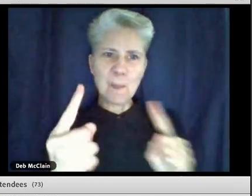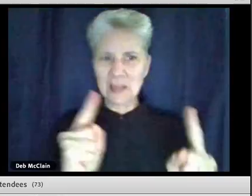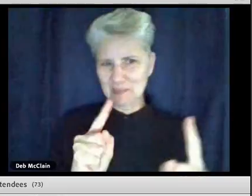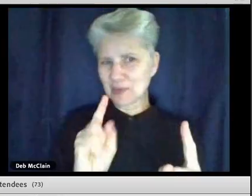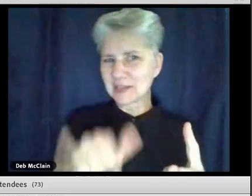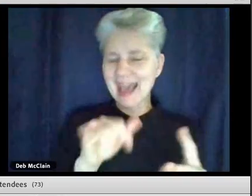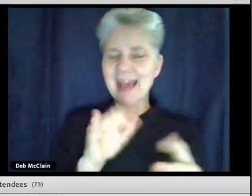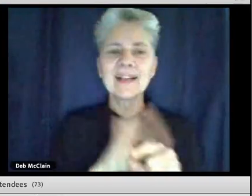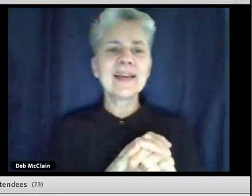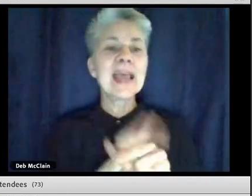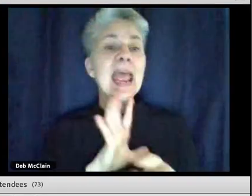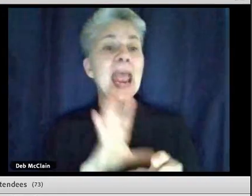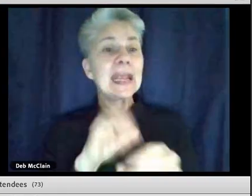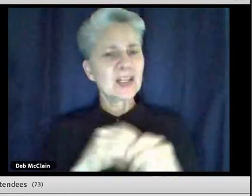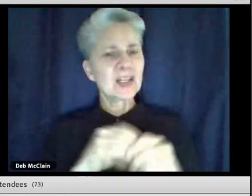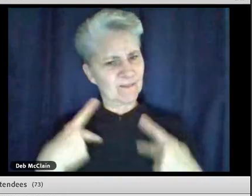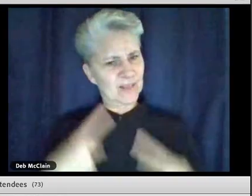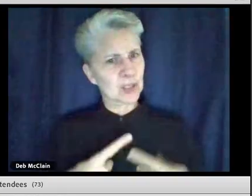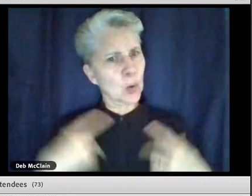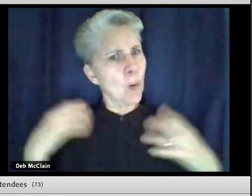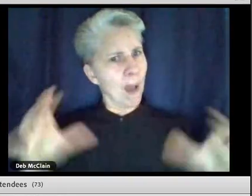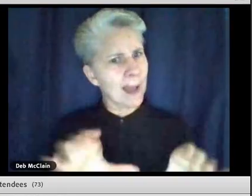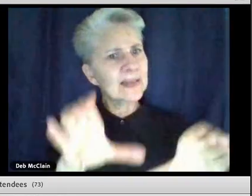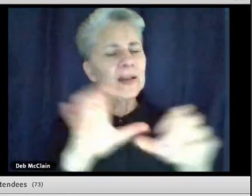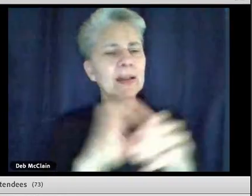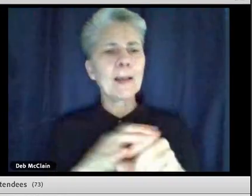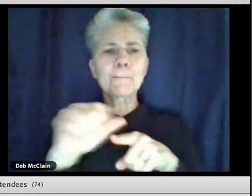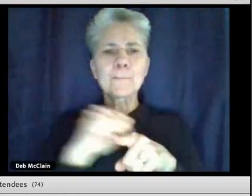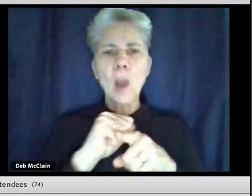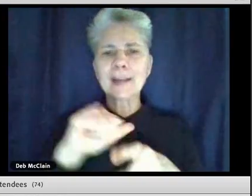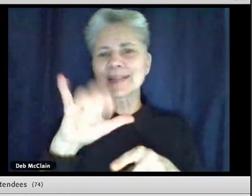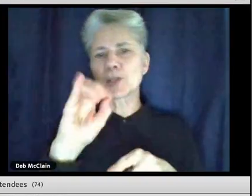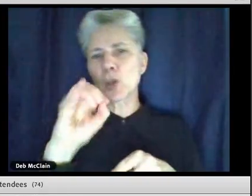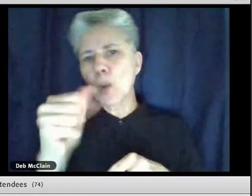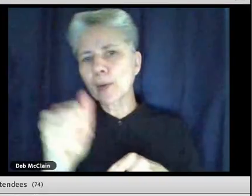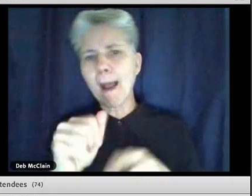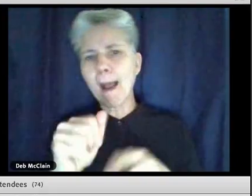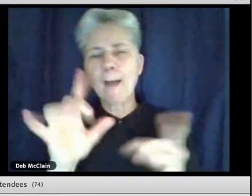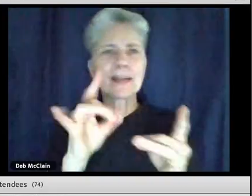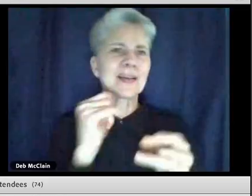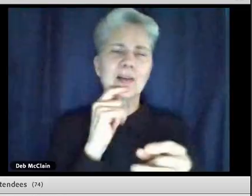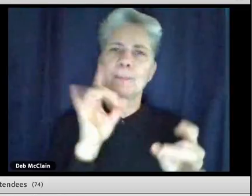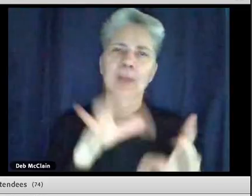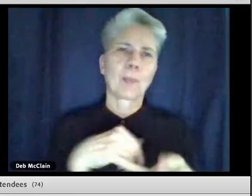Get outside as much as possible at a safe distance from people. Engage in physical activity.